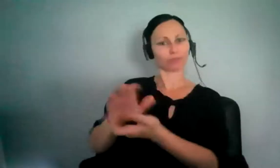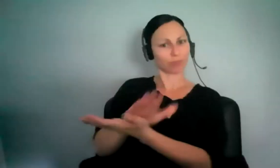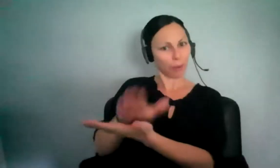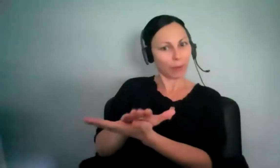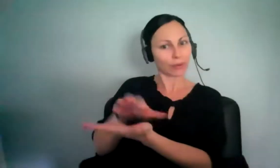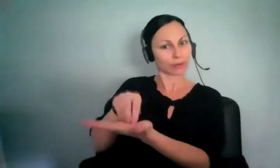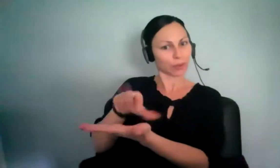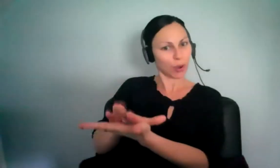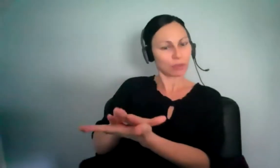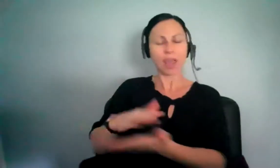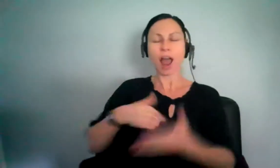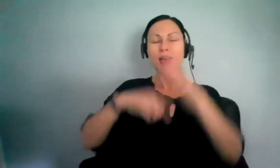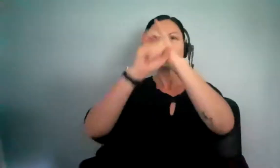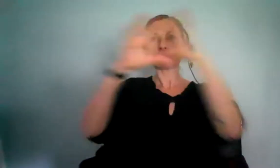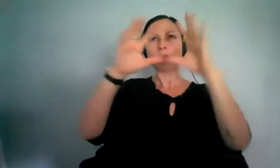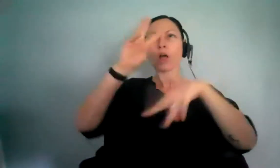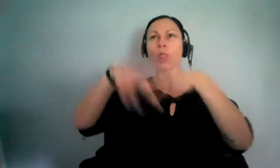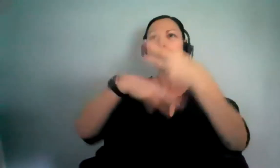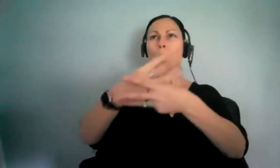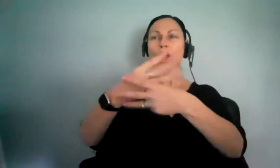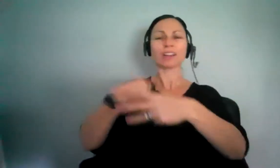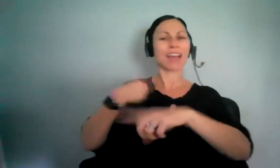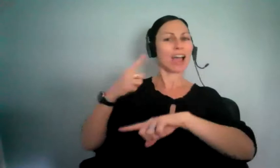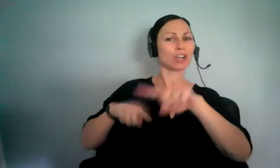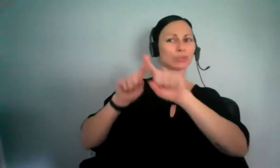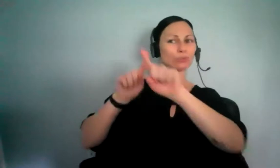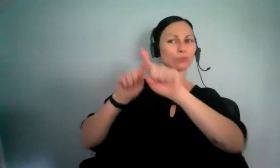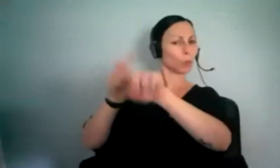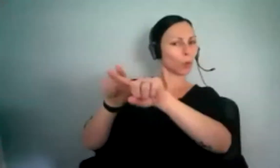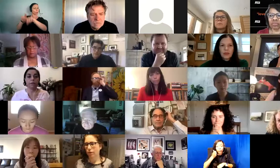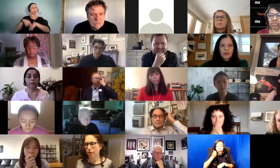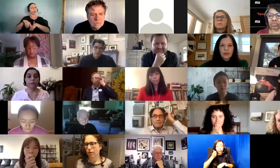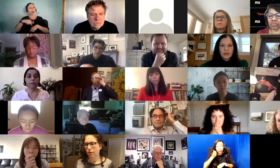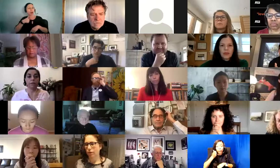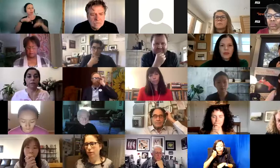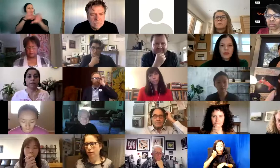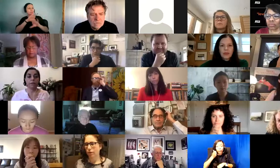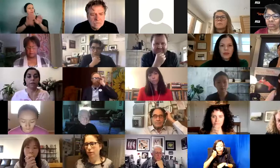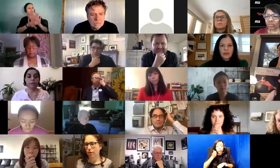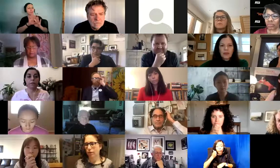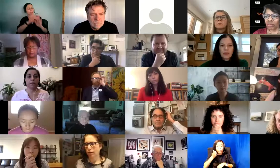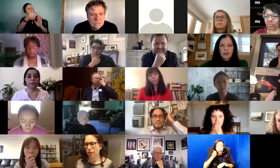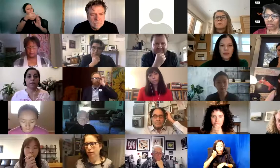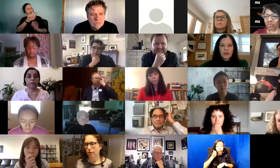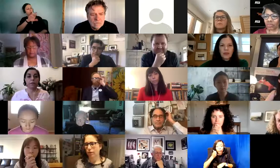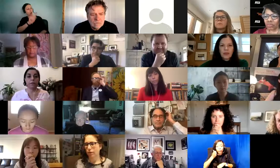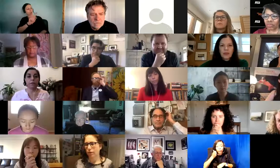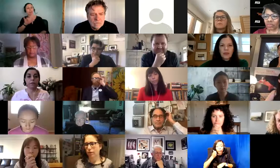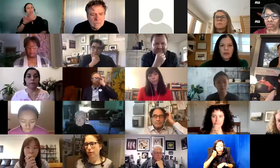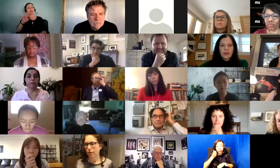I couldn't visit the cultural and political geographies and the found art in art spaces like REDCAT and CAP UCLA here in Los Angeles